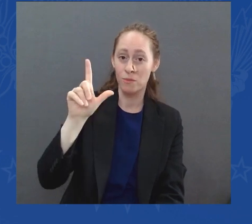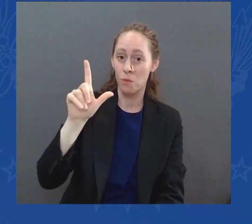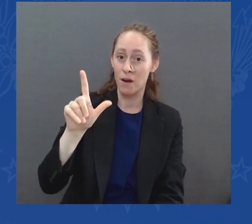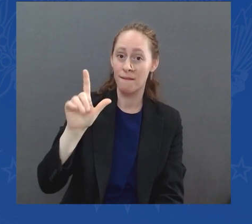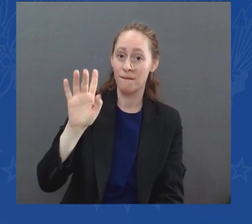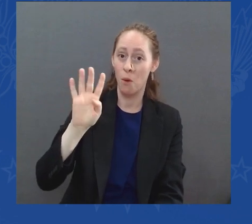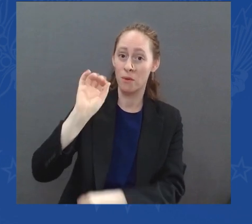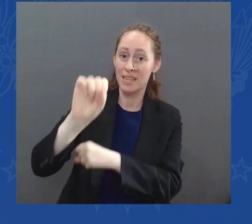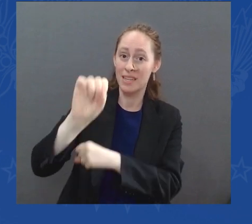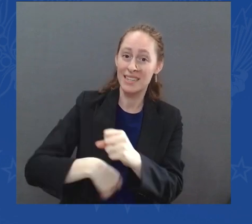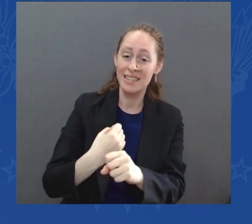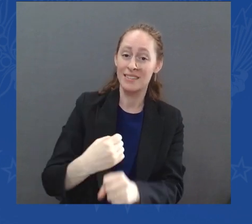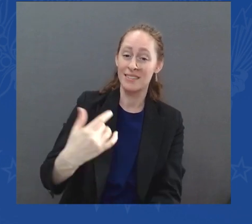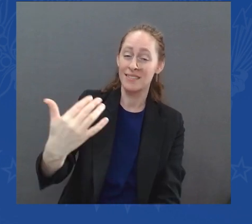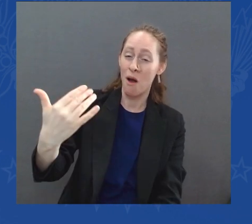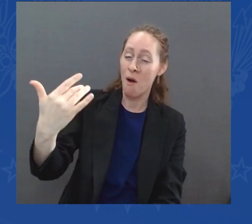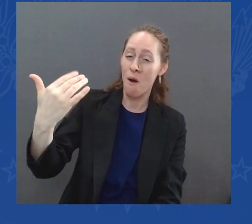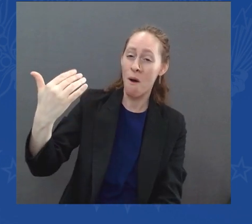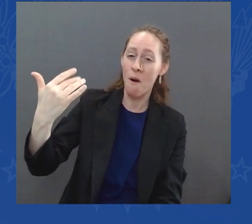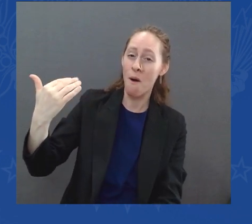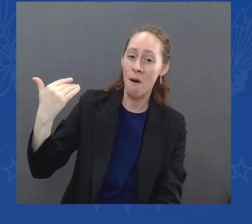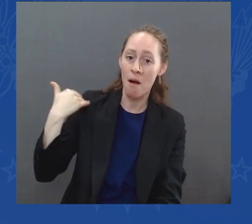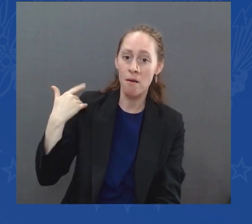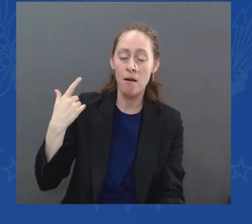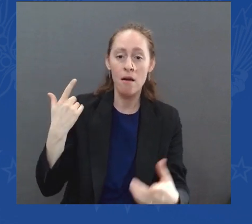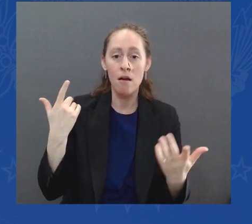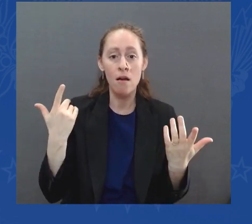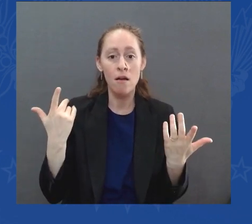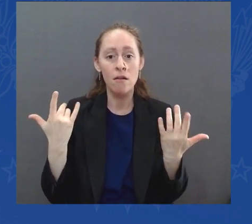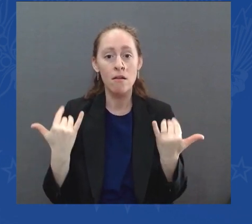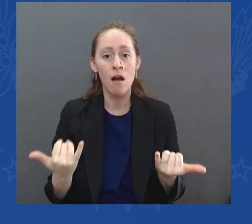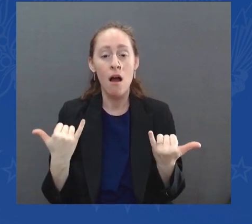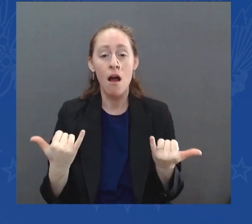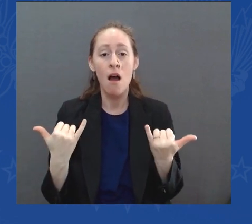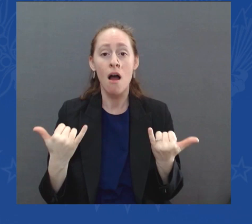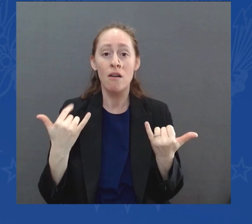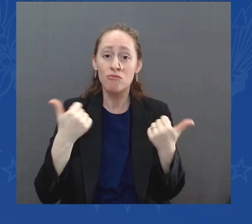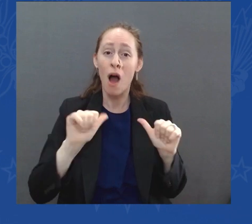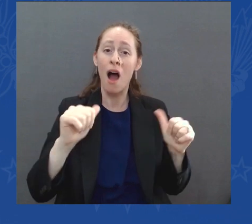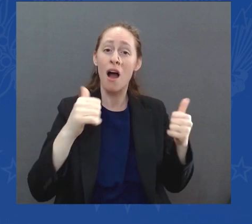enacted and 17 years ago into twenty five.